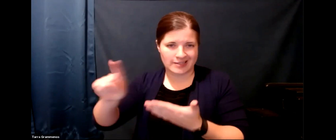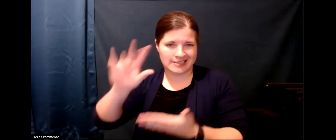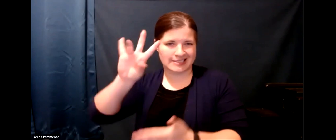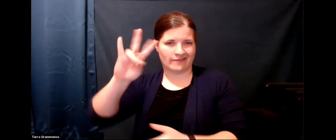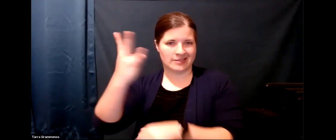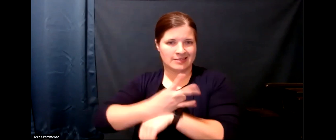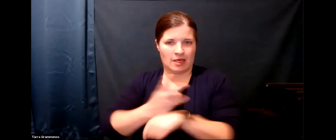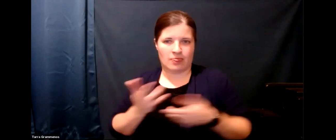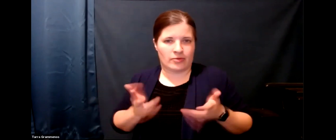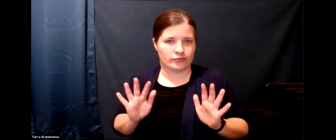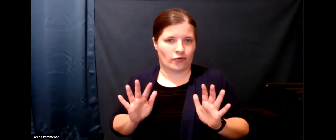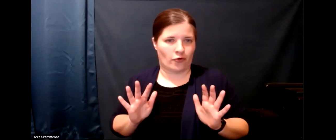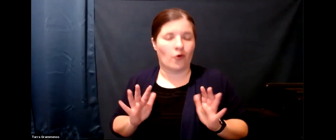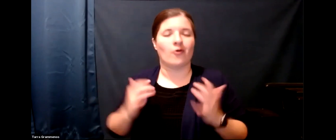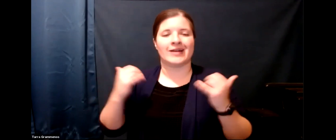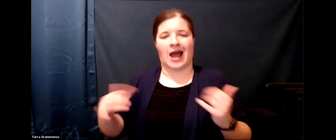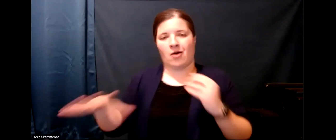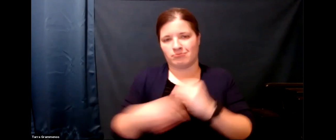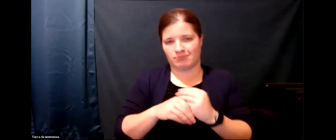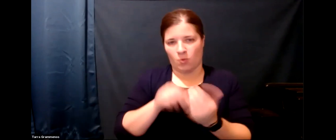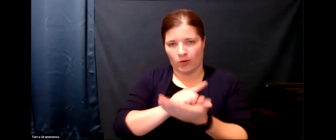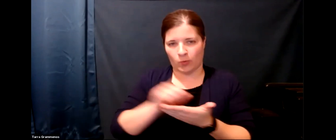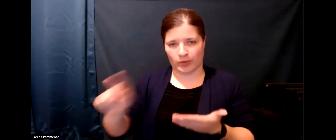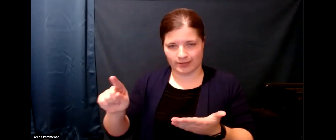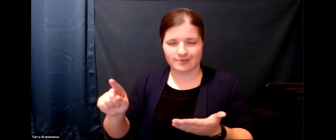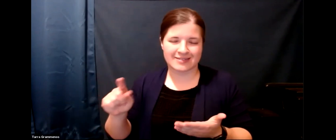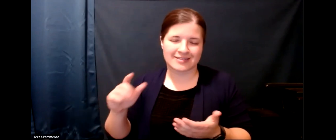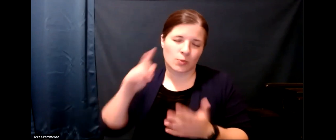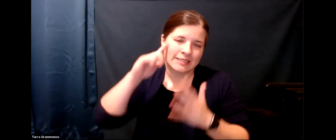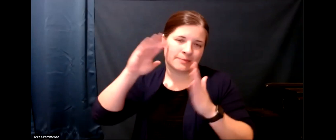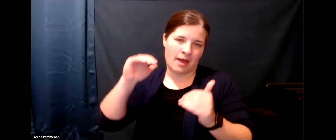So we expect that the law that is in effect through